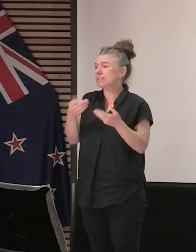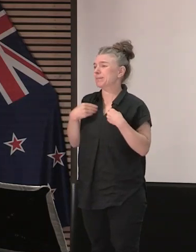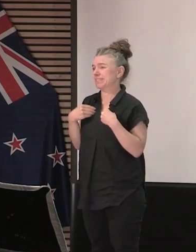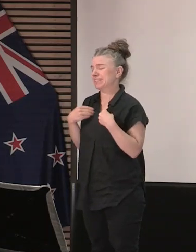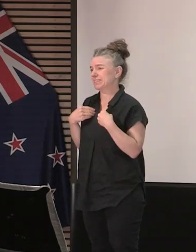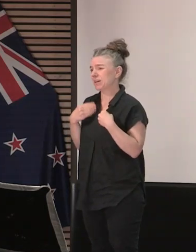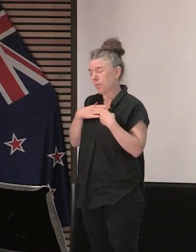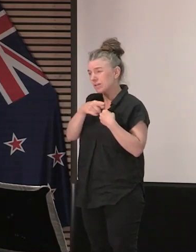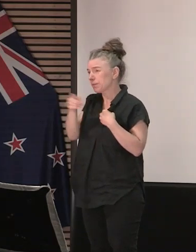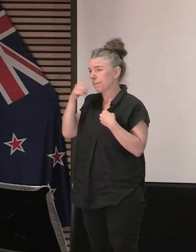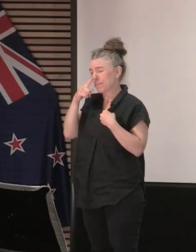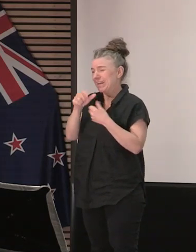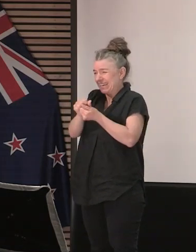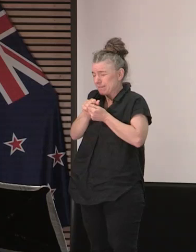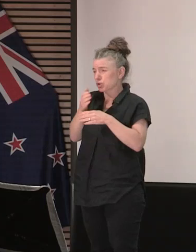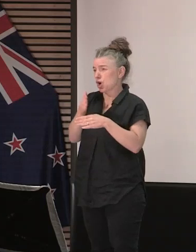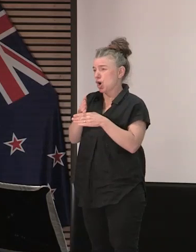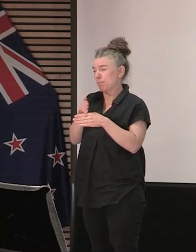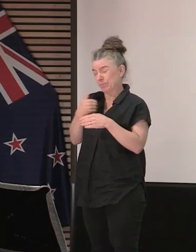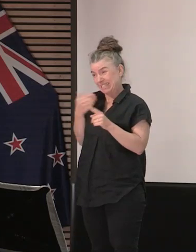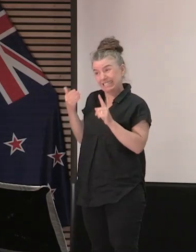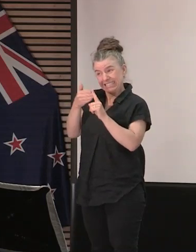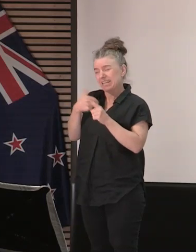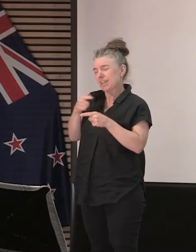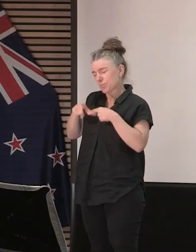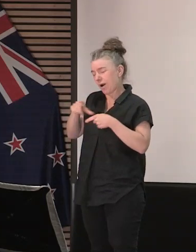We'redoing what we can to cushionthe blow and plan for ourrecovery.